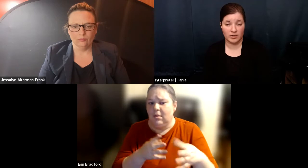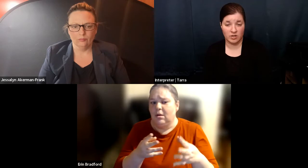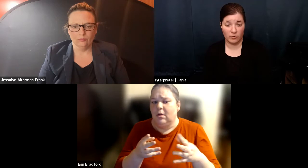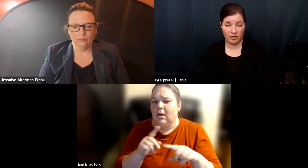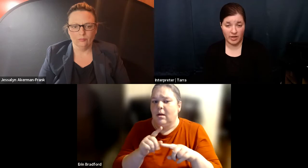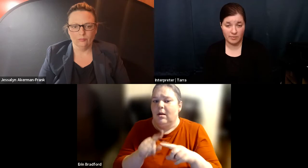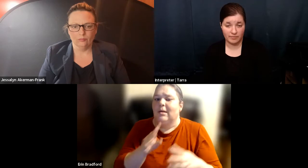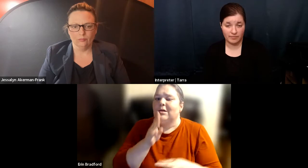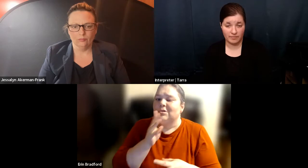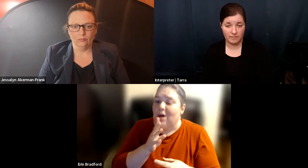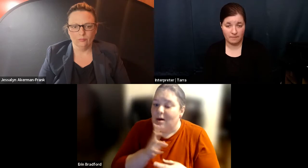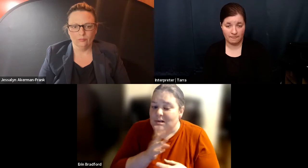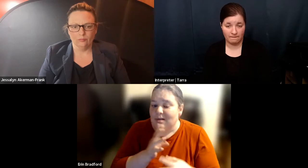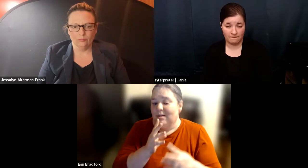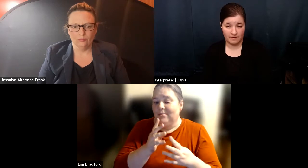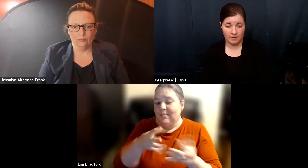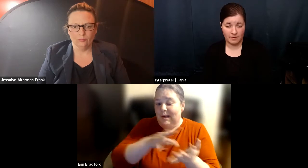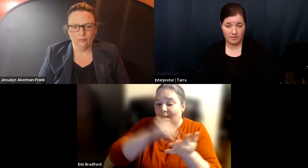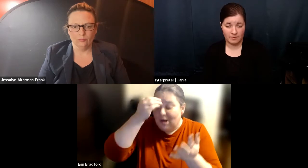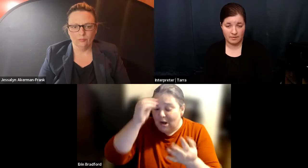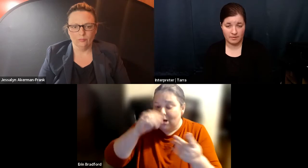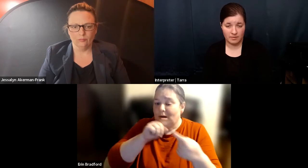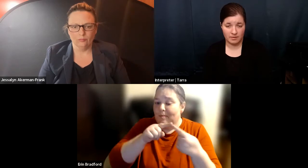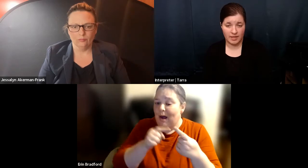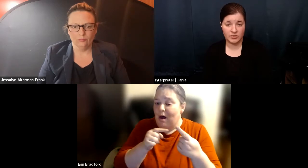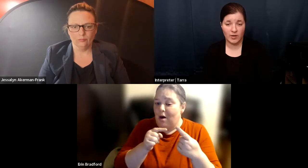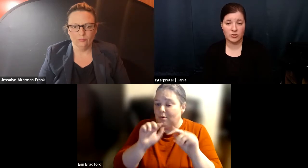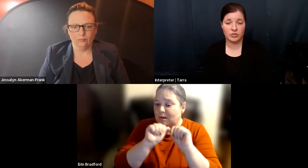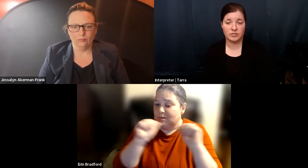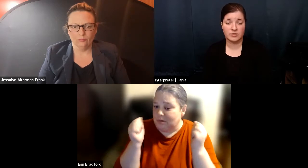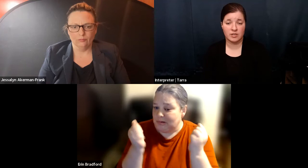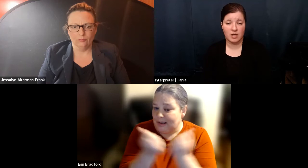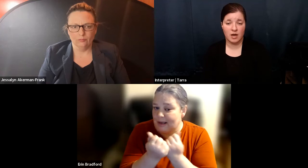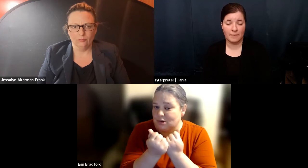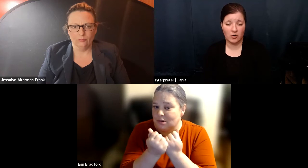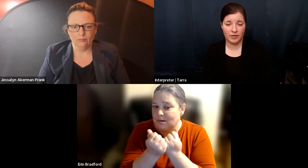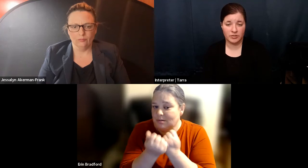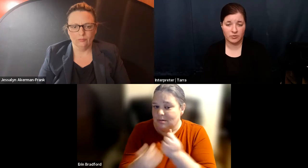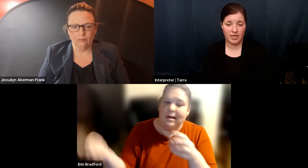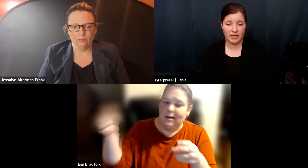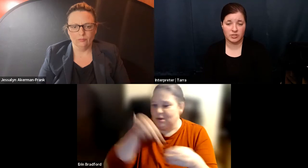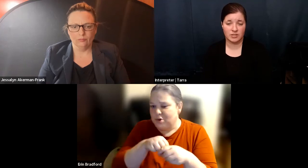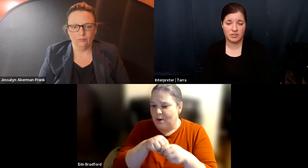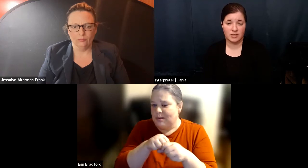And I saw people were wearing shirts that said NCDB Associates. And I said, W 8, I want to talk with all of them.